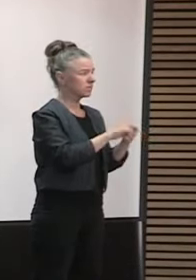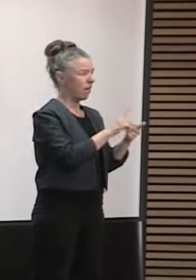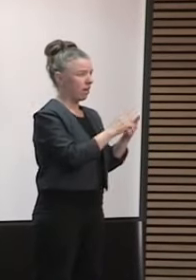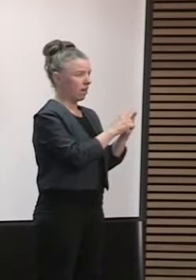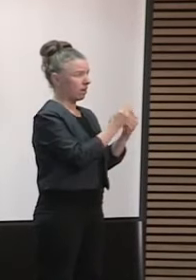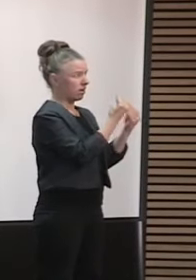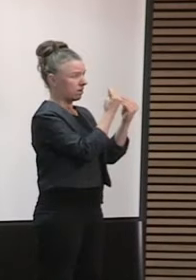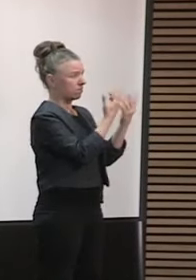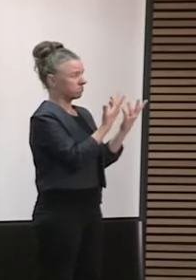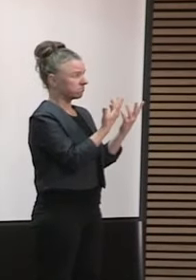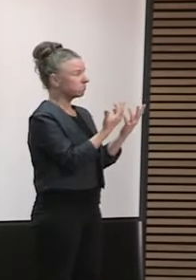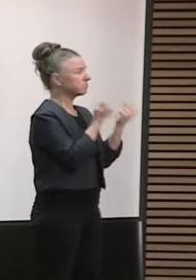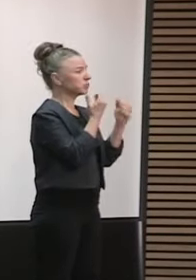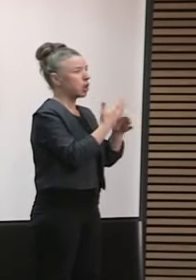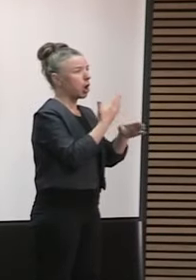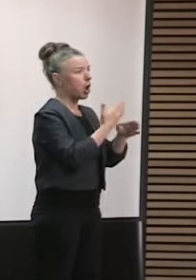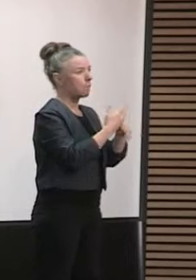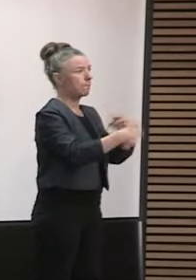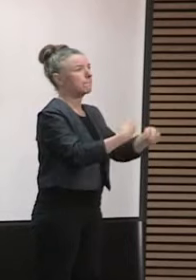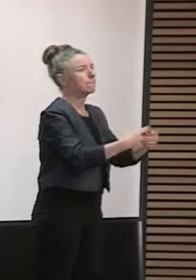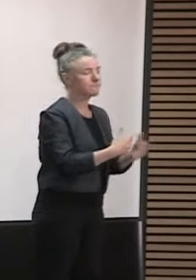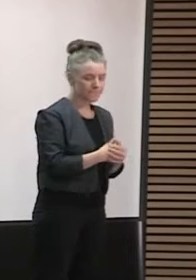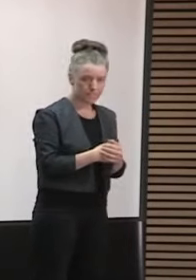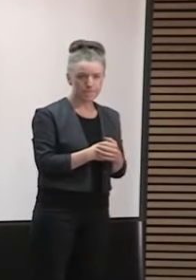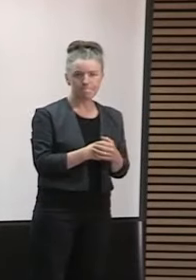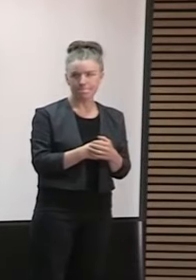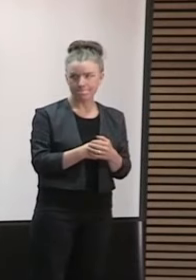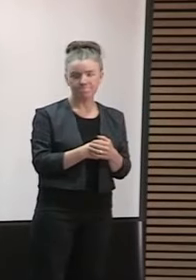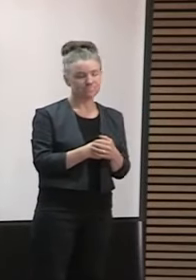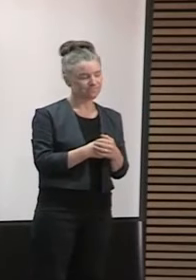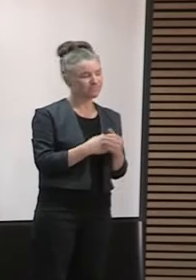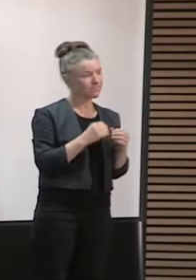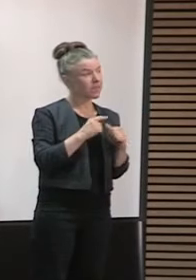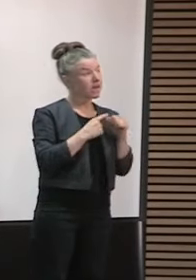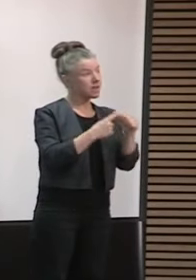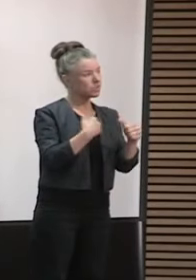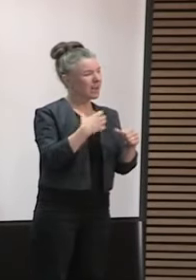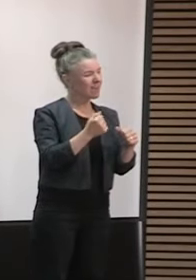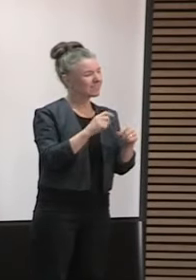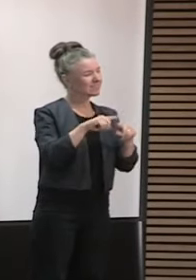On the testing goals of around 10,000 a day and looking at 70,000 over